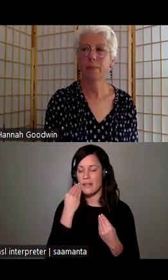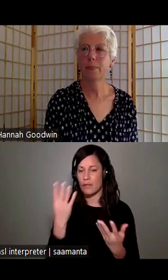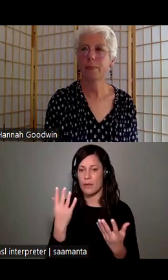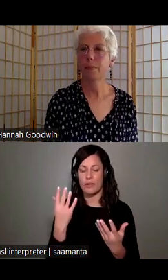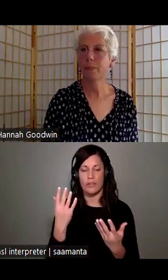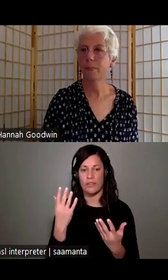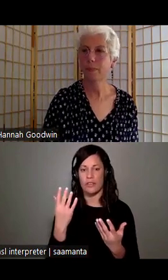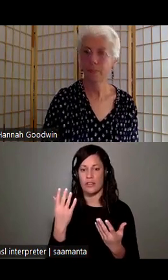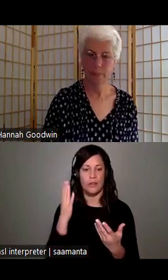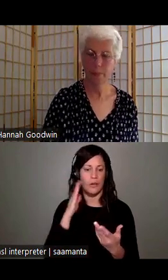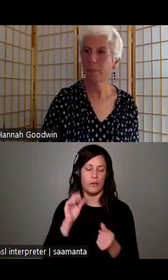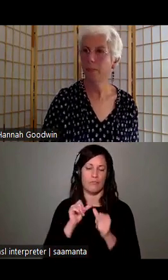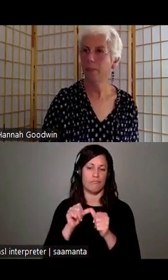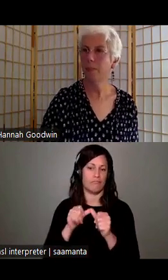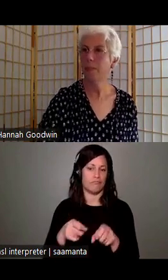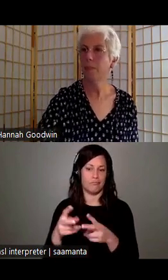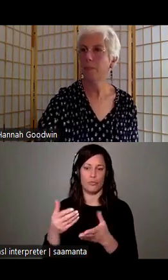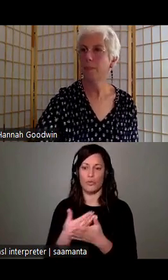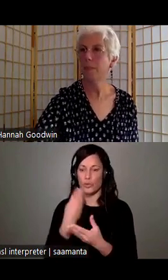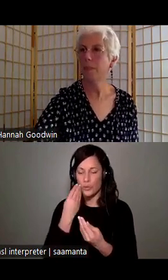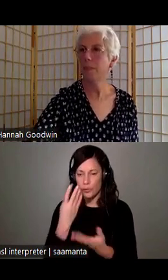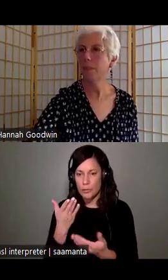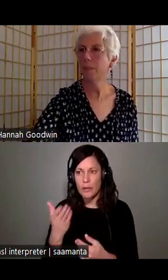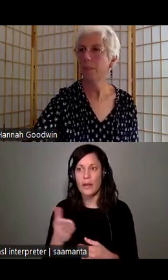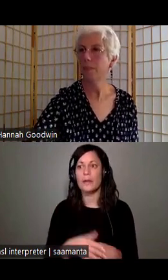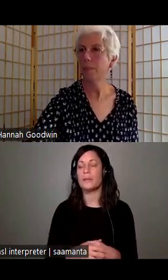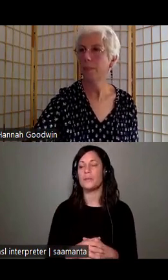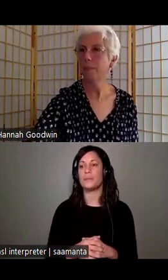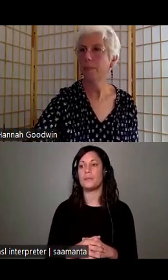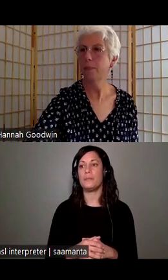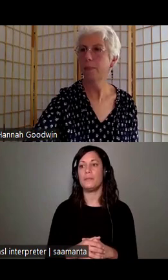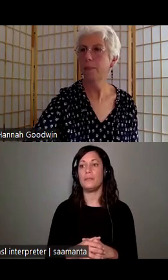including information about proposal writing resources.